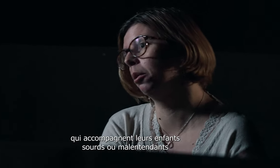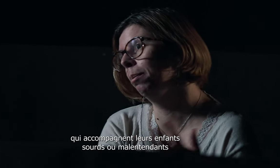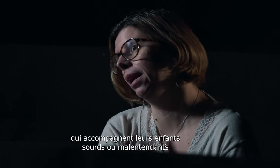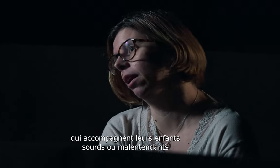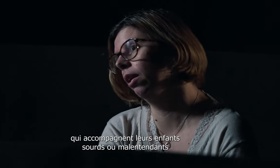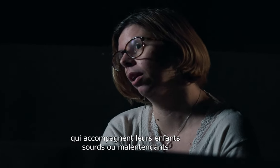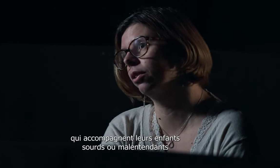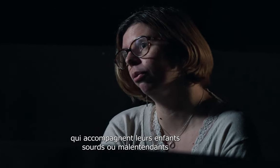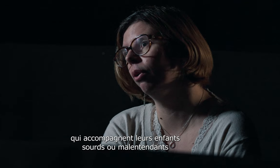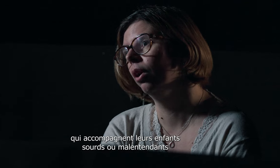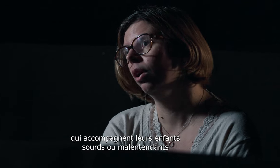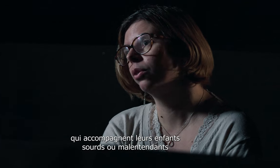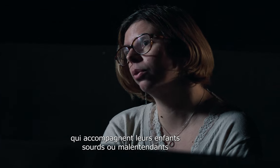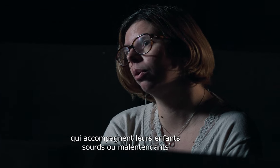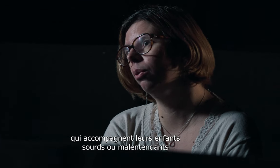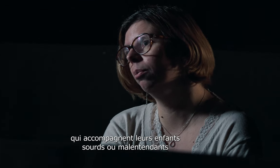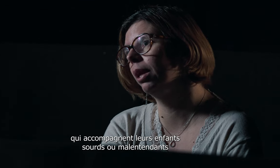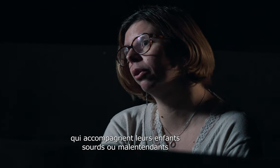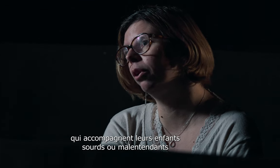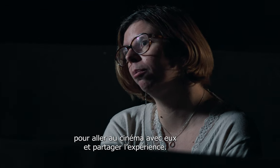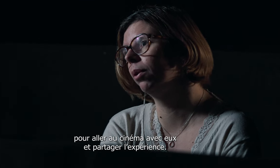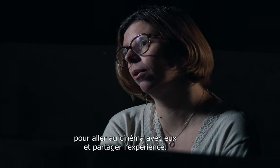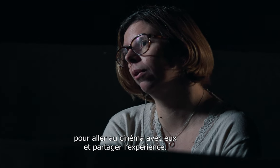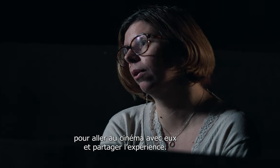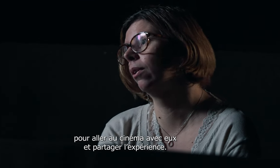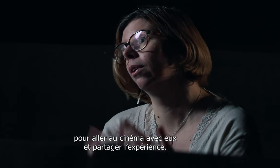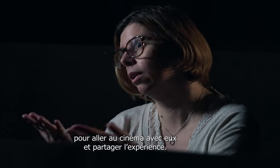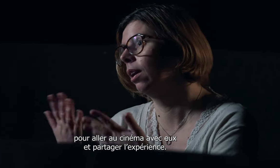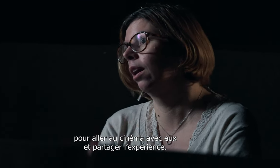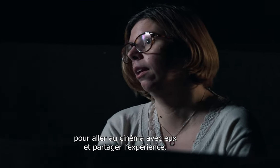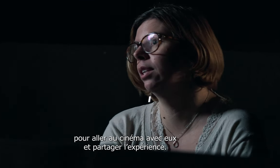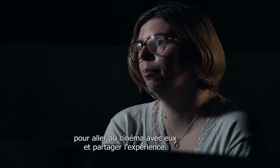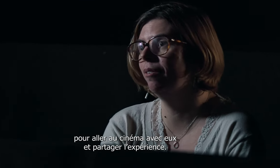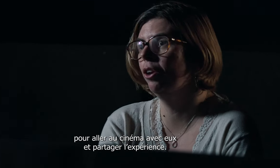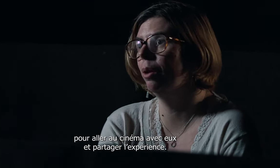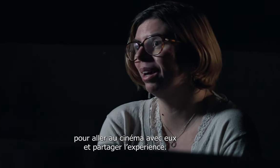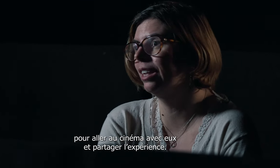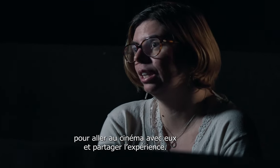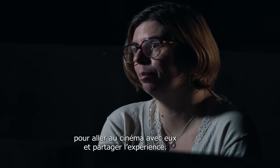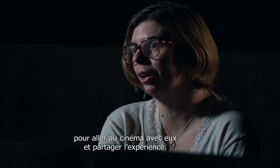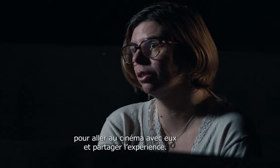who accompany their deaf or hard of hearing children to go to the cinema with them and share the experience.